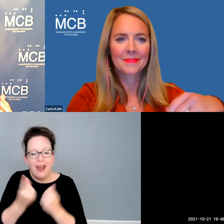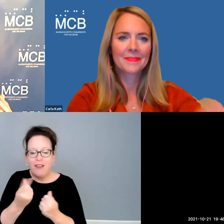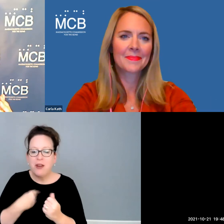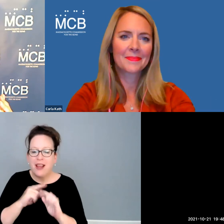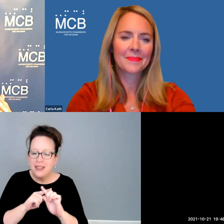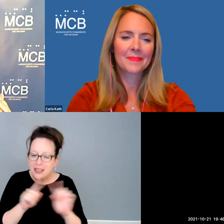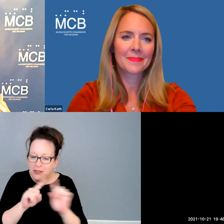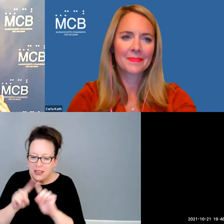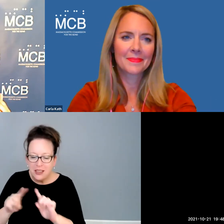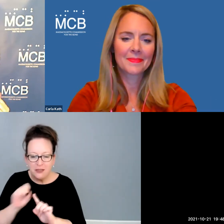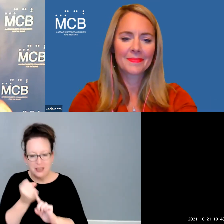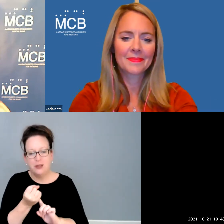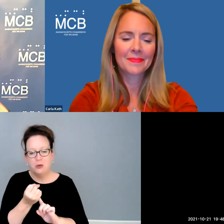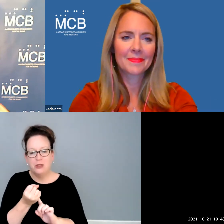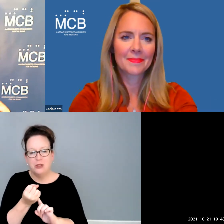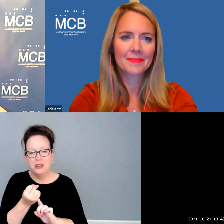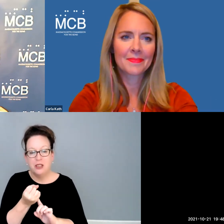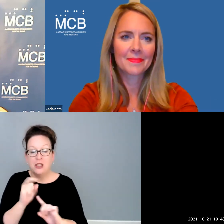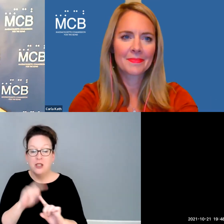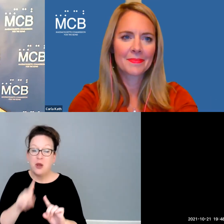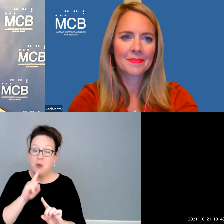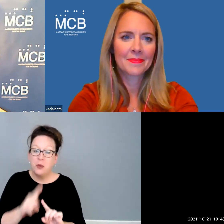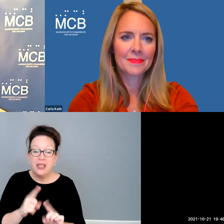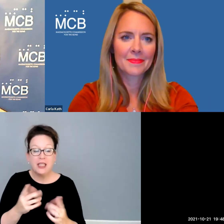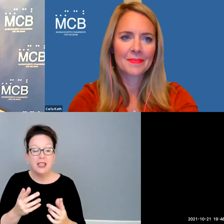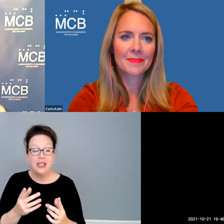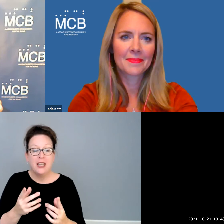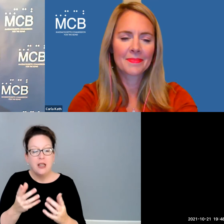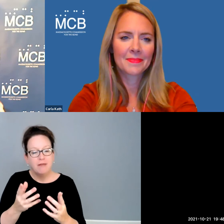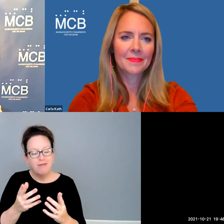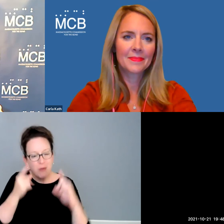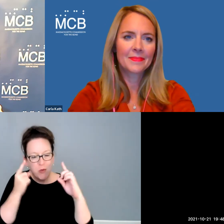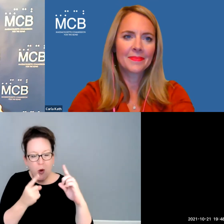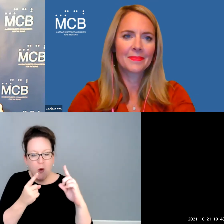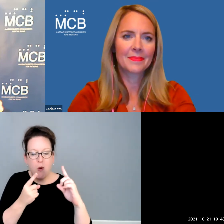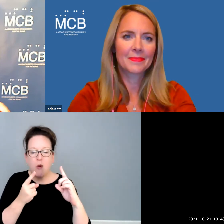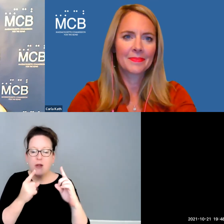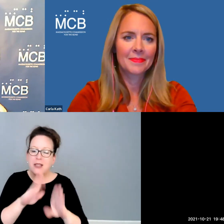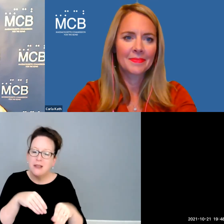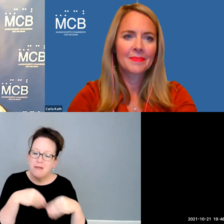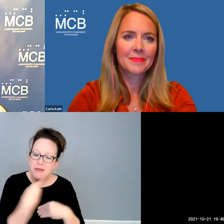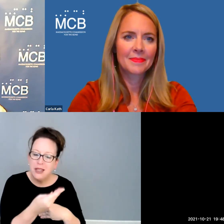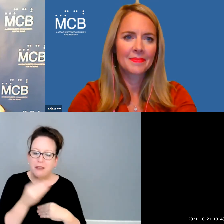So, I think to the best extent possible you want to give people access to opportunities